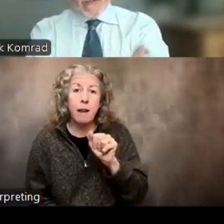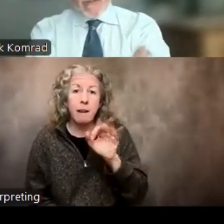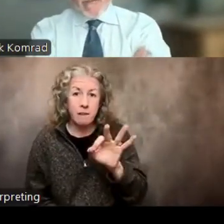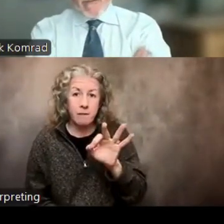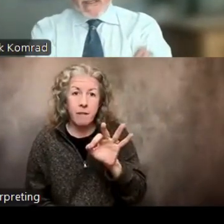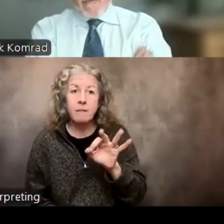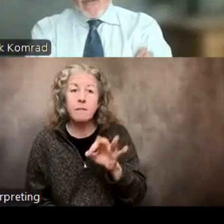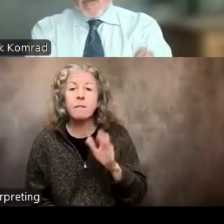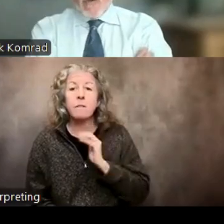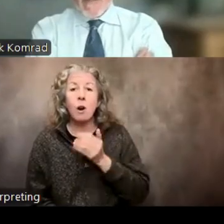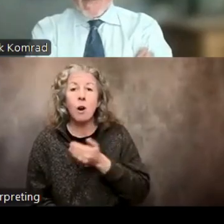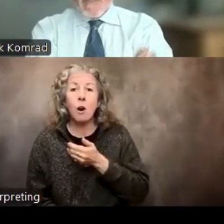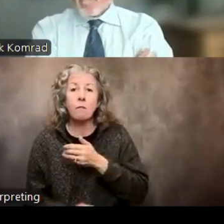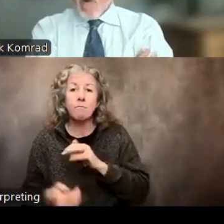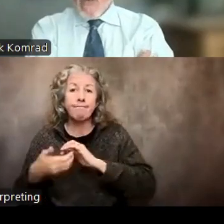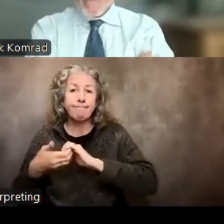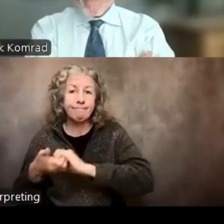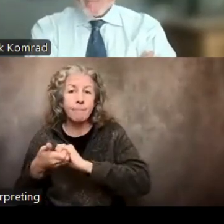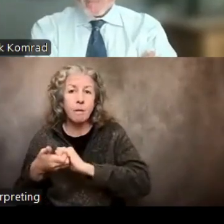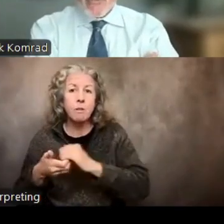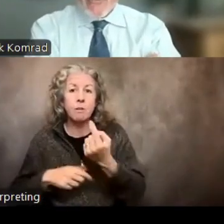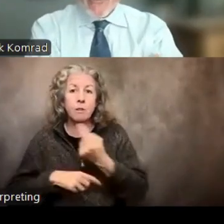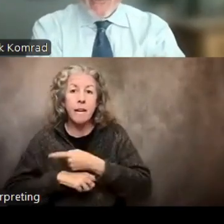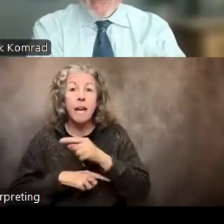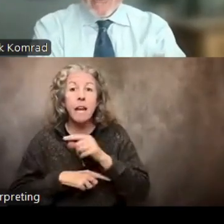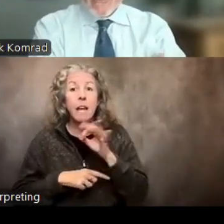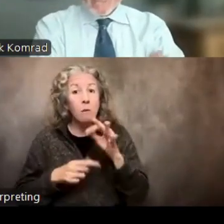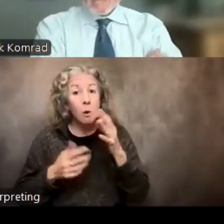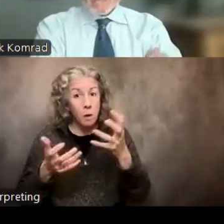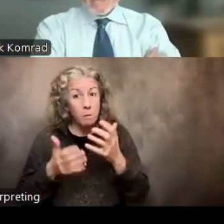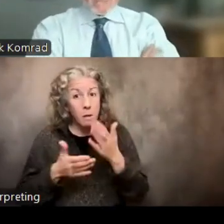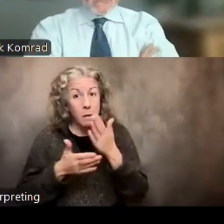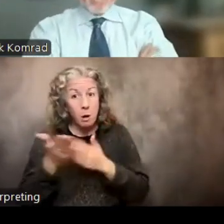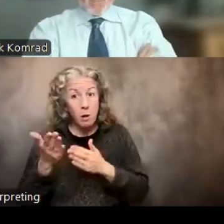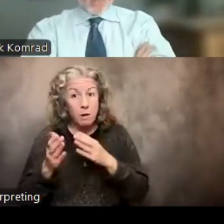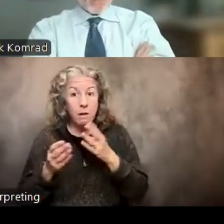terms if you want to be part of the solution to this moral